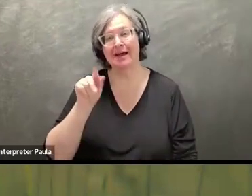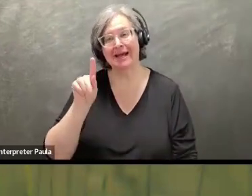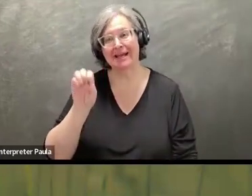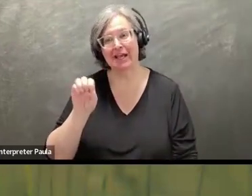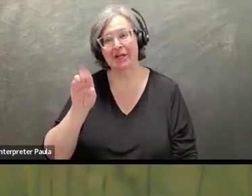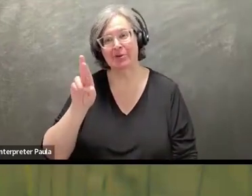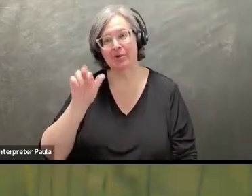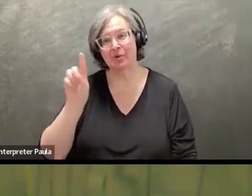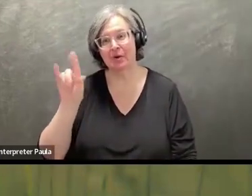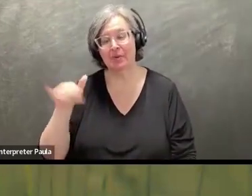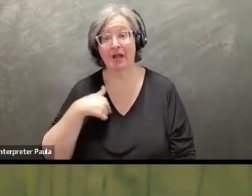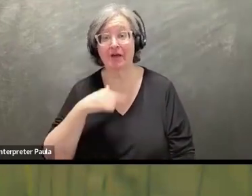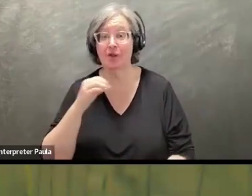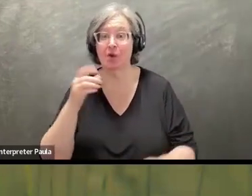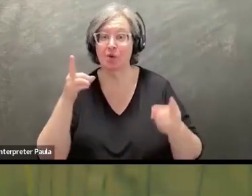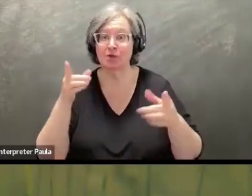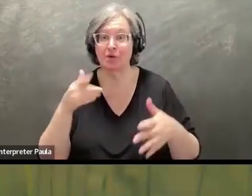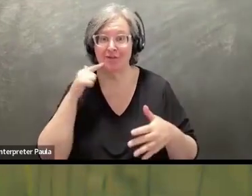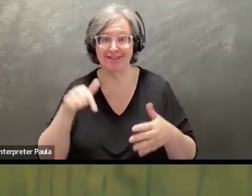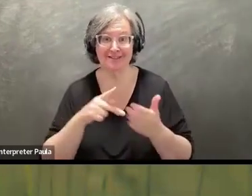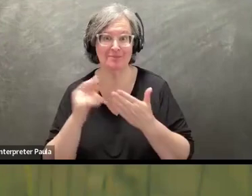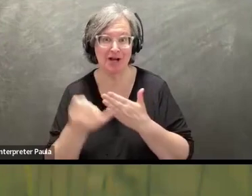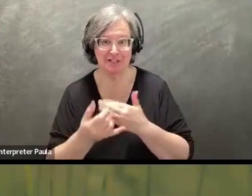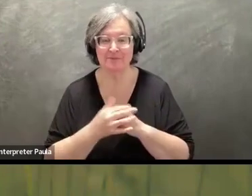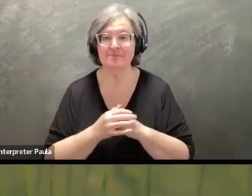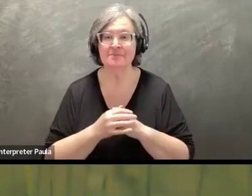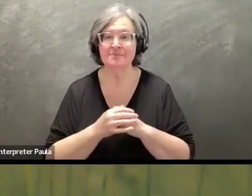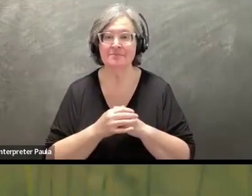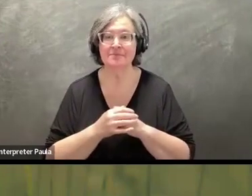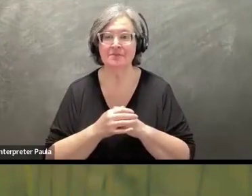I am co director of this project that is administered by the